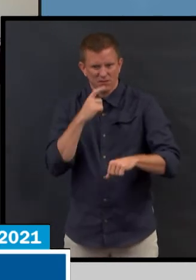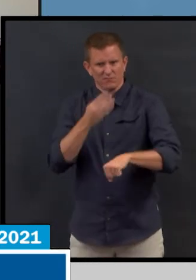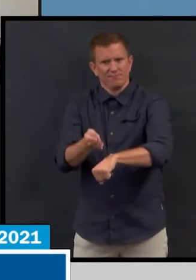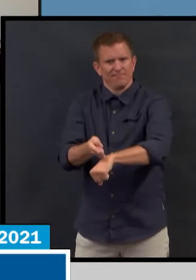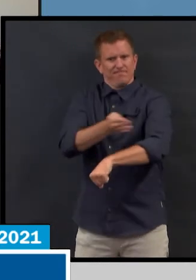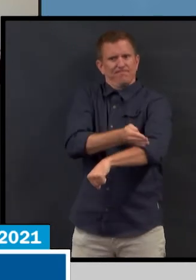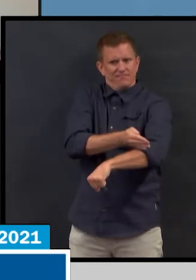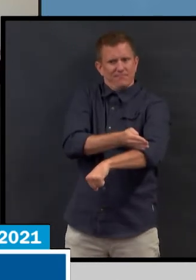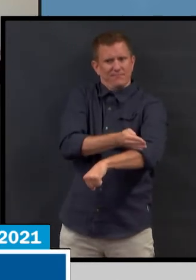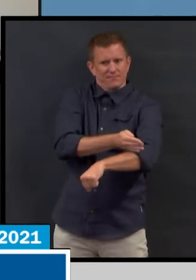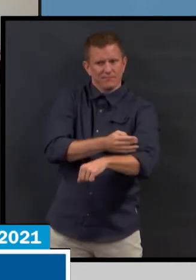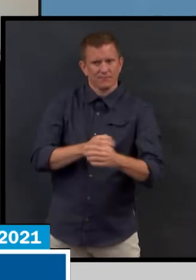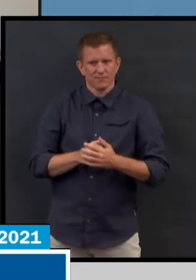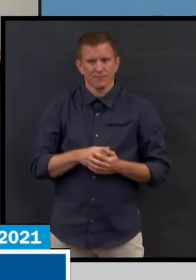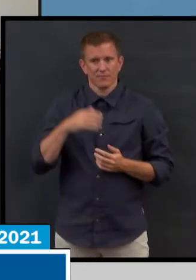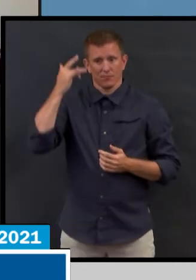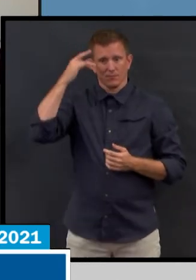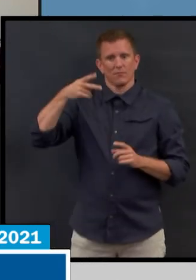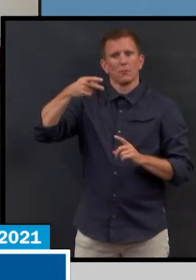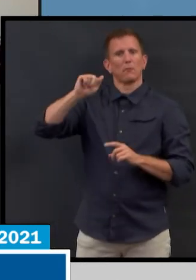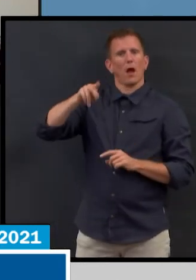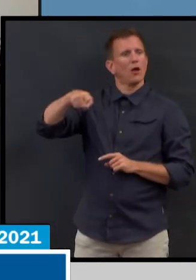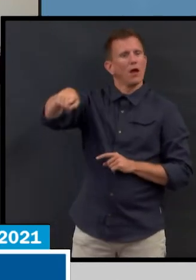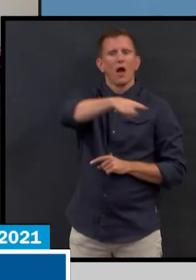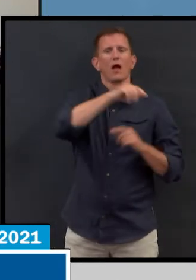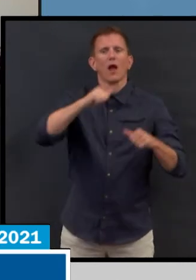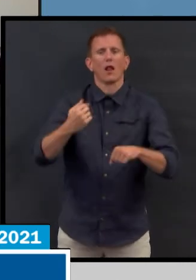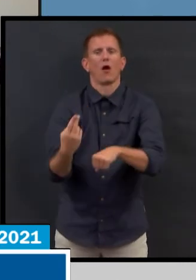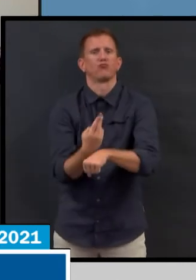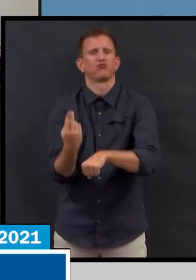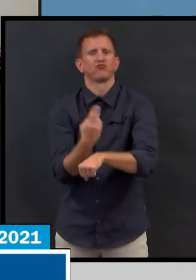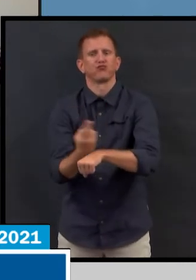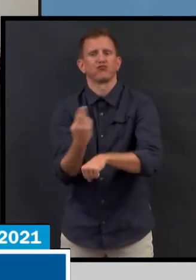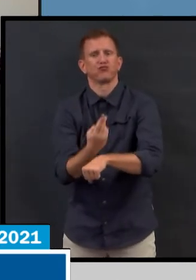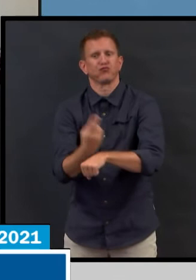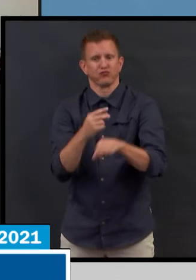at martin luther king jr park the sidewalks and parking lot are being improved